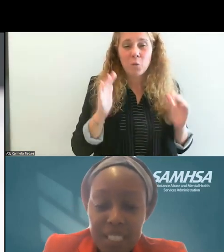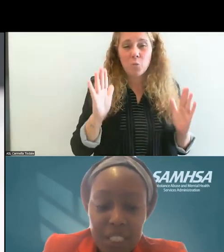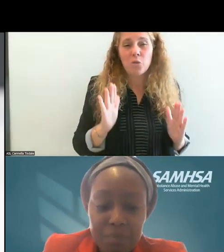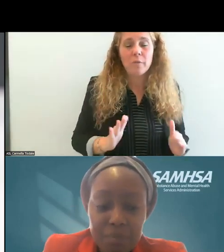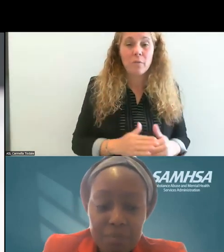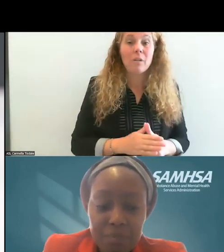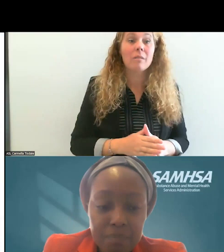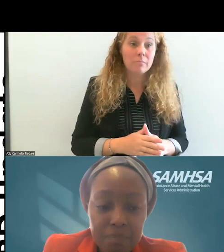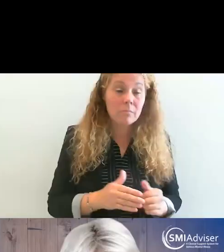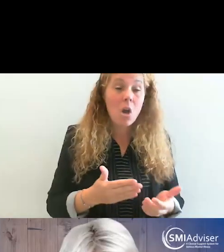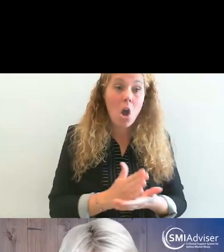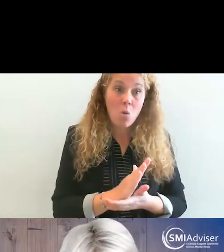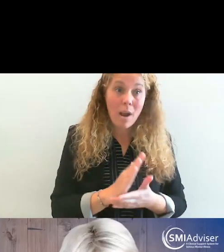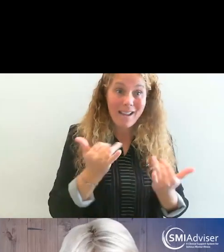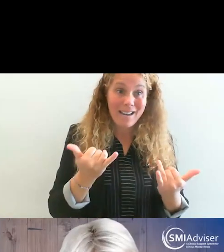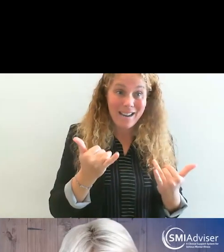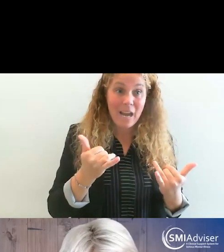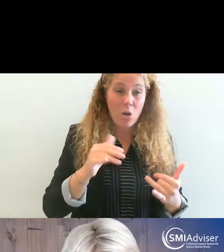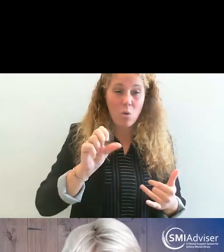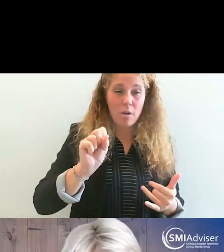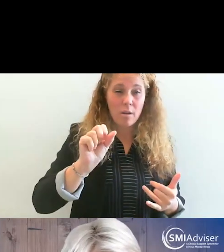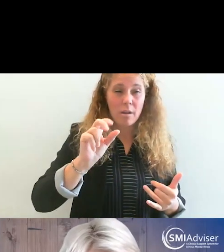WONDERFUL. LET'S TURN TO NASMHPD.